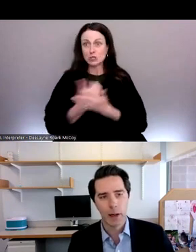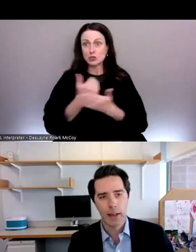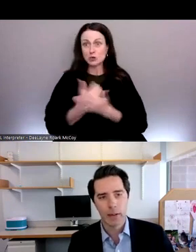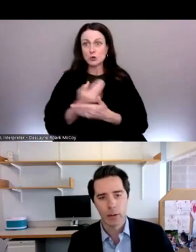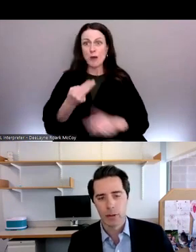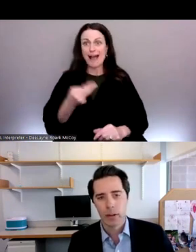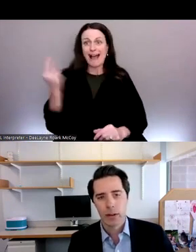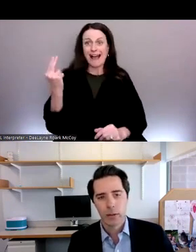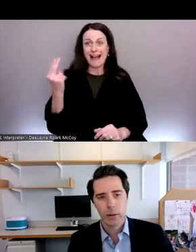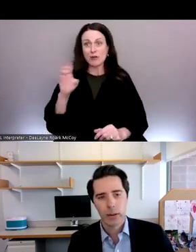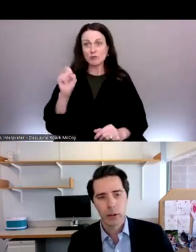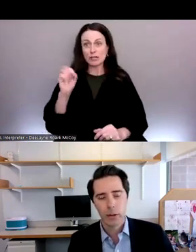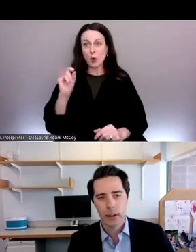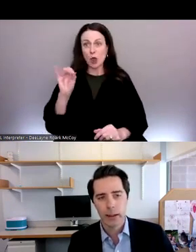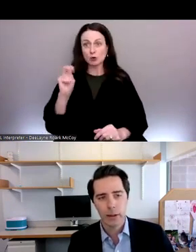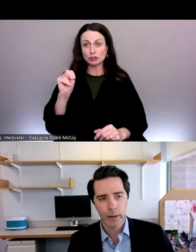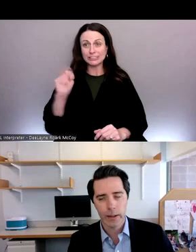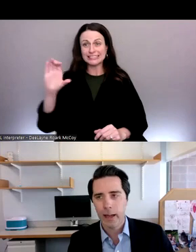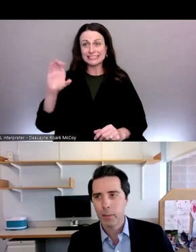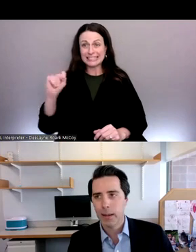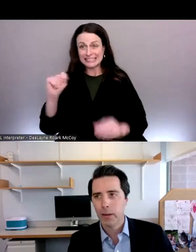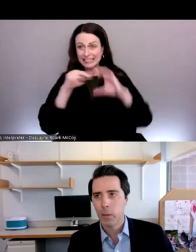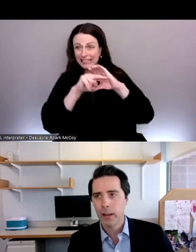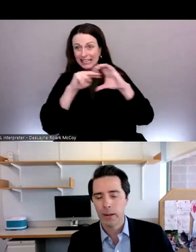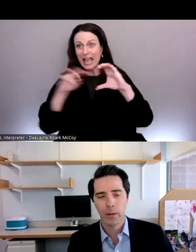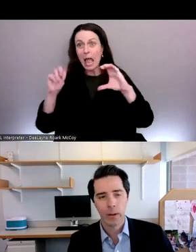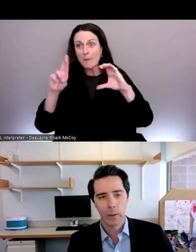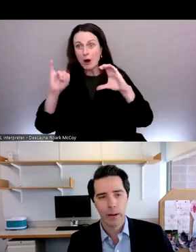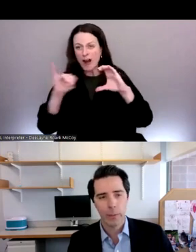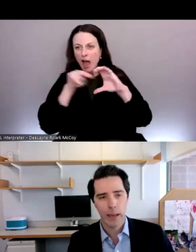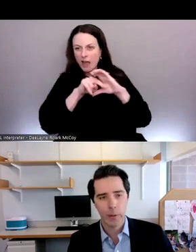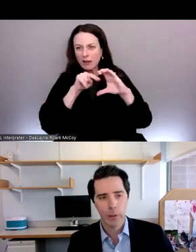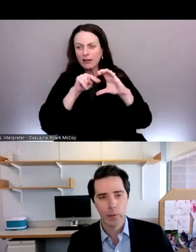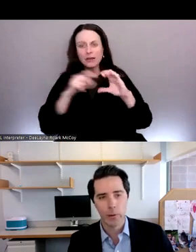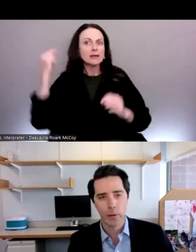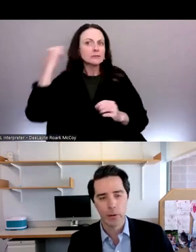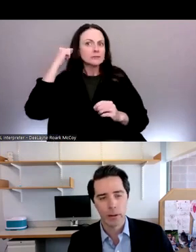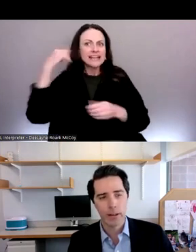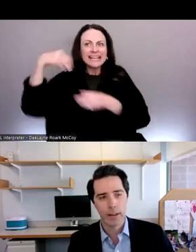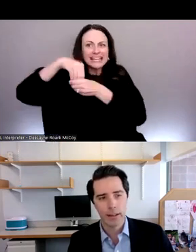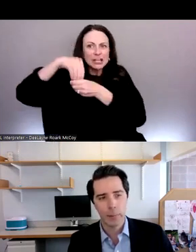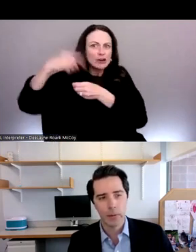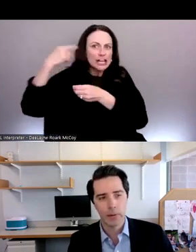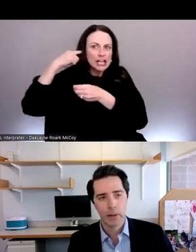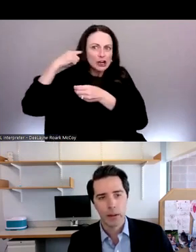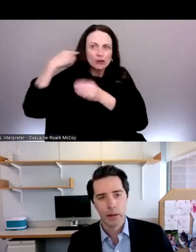MRIs which really show the inner ear anatomy in a way that we haven't been